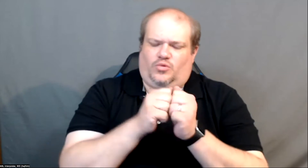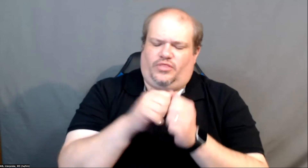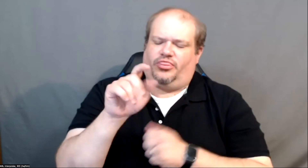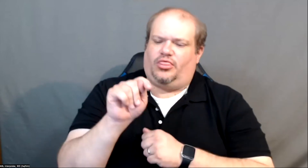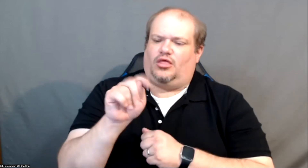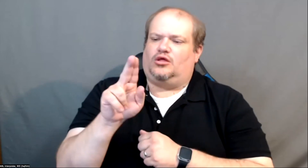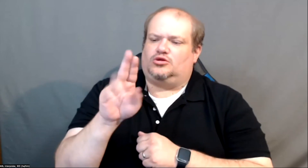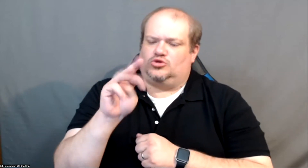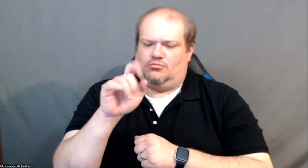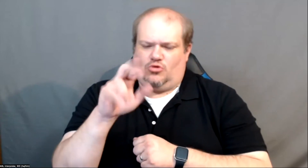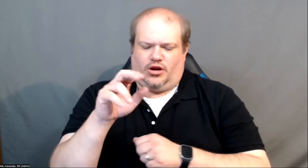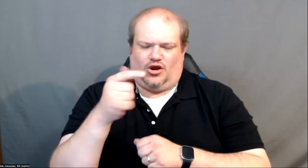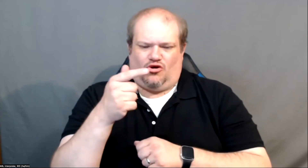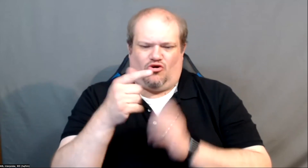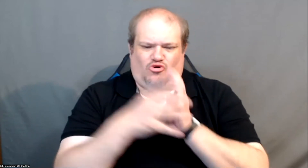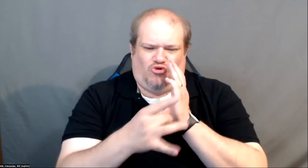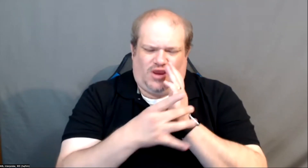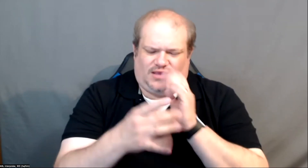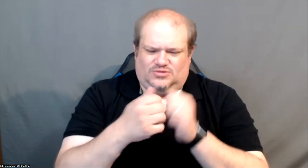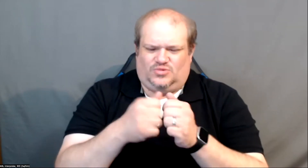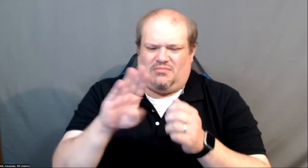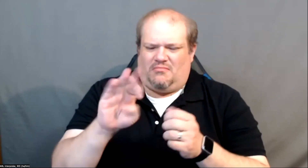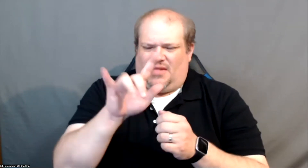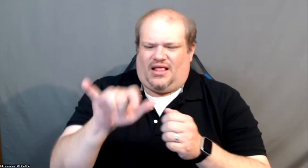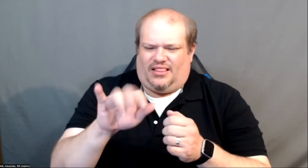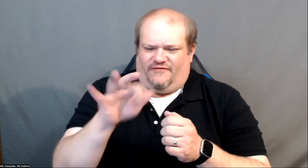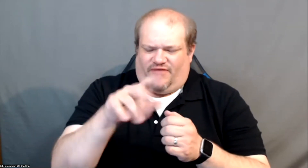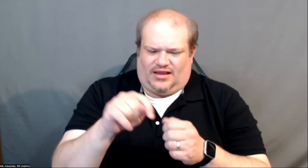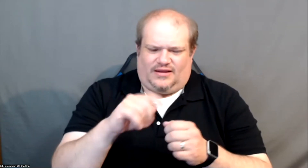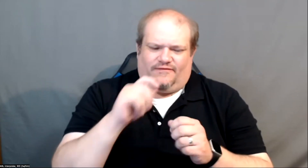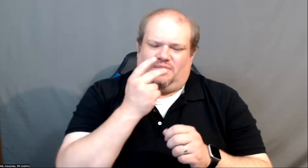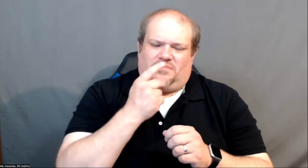carved out belly fat//neon razors, bloody underwear